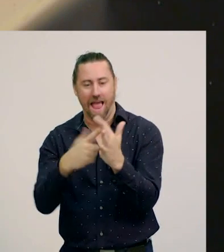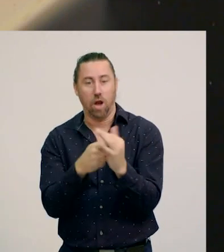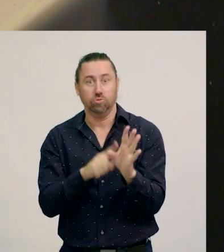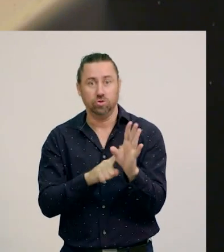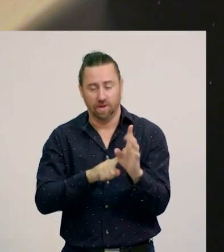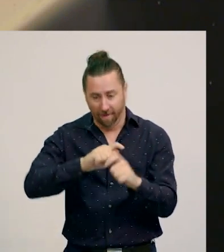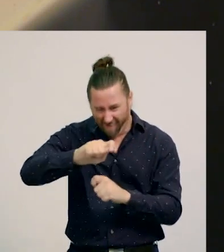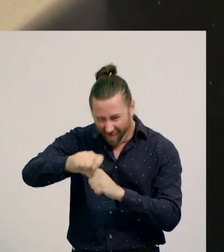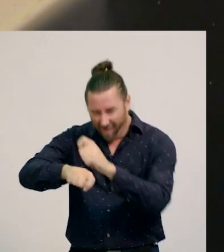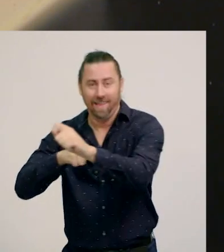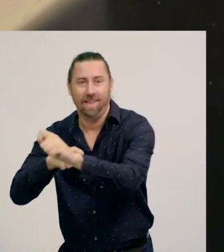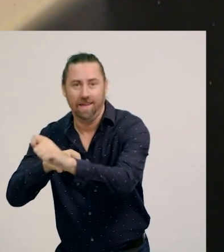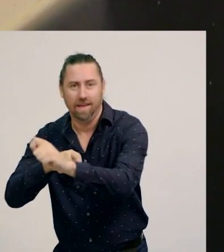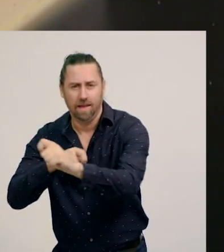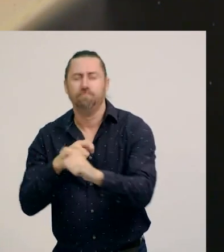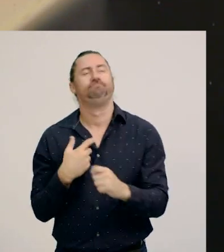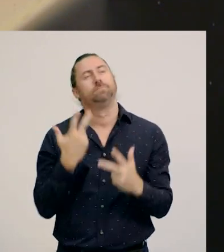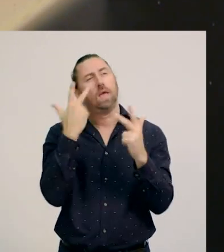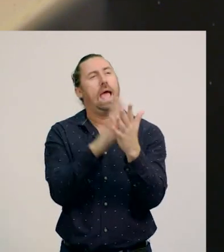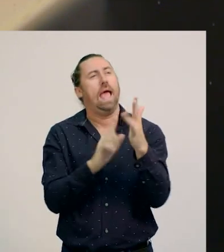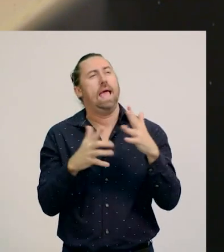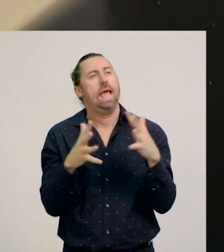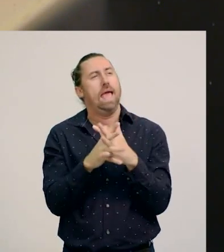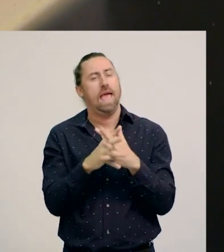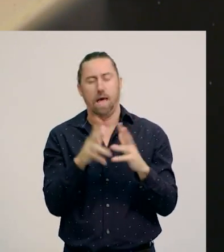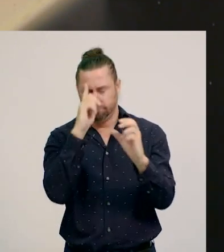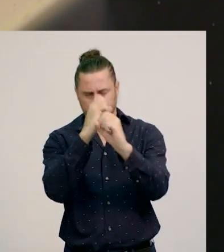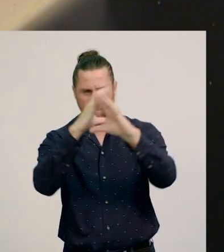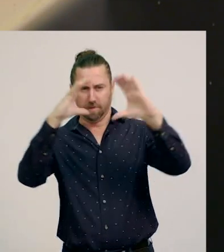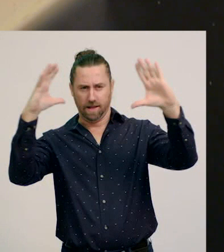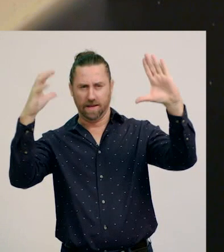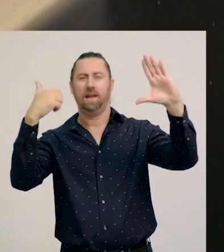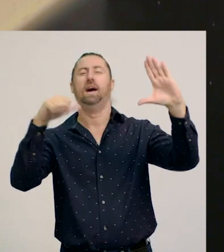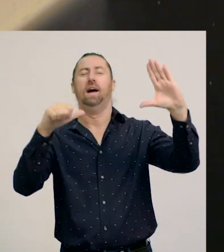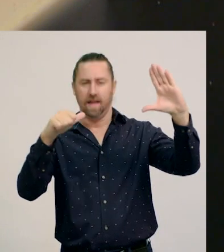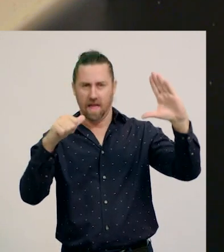To illustrate the energy transformations, we're going to use an energy chain.